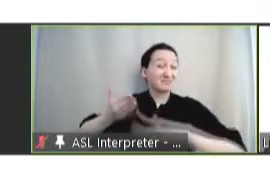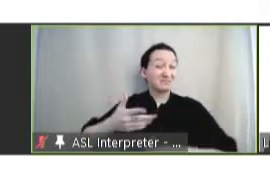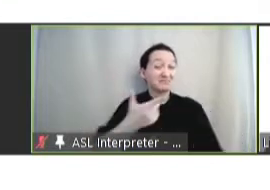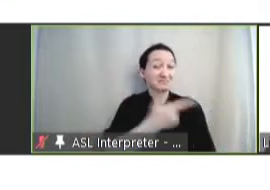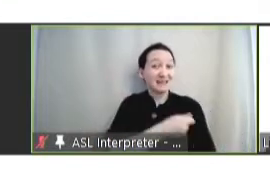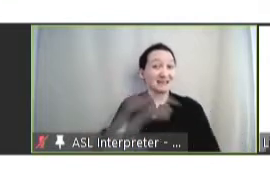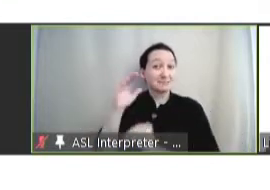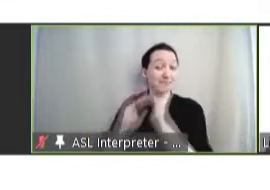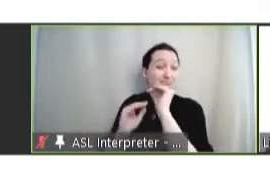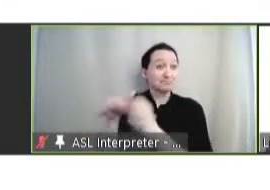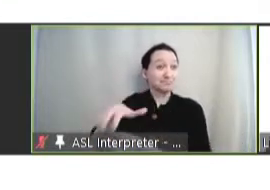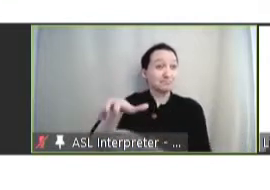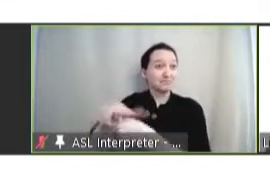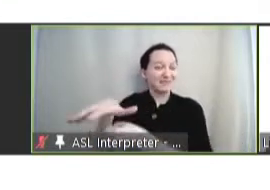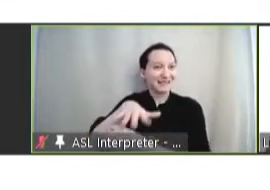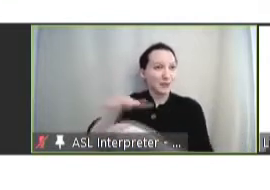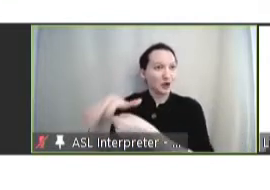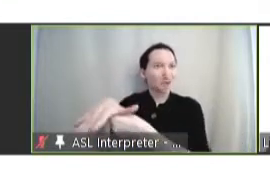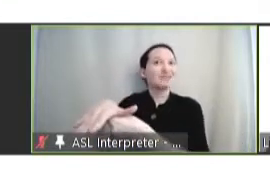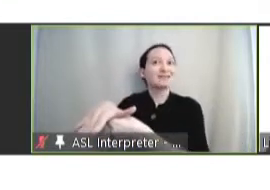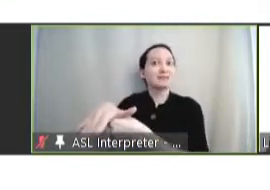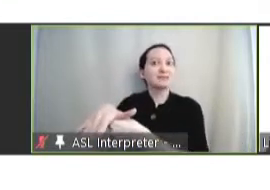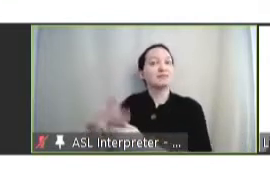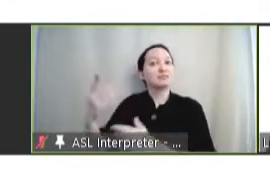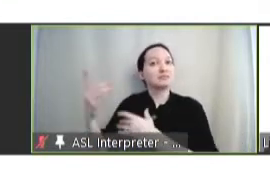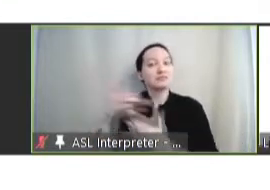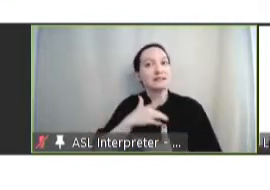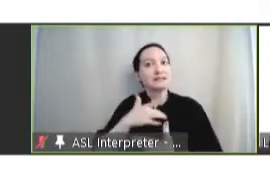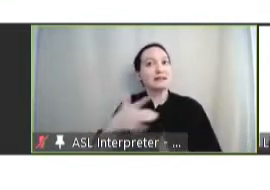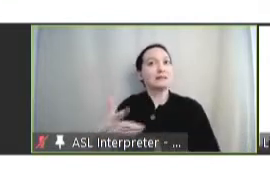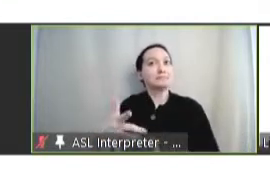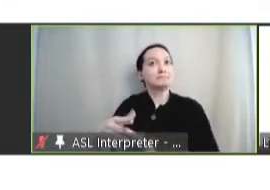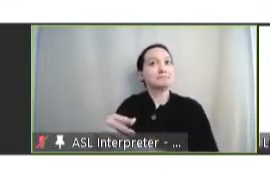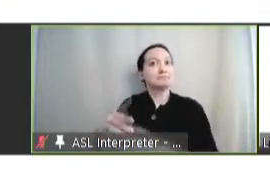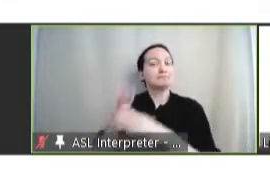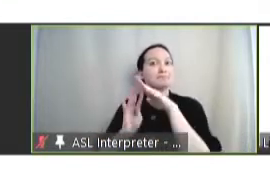in a neighborhood where there are predominantly, you know, immigrants who speak a particular